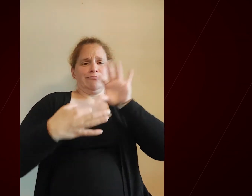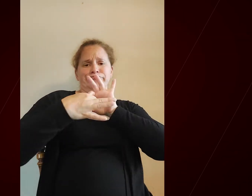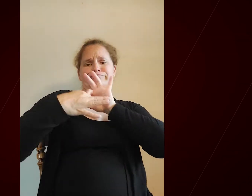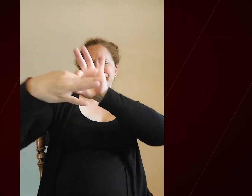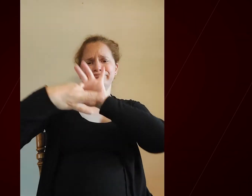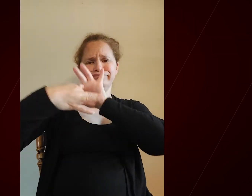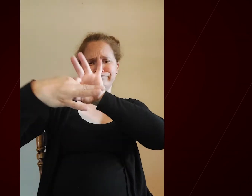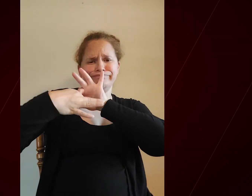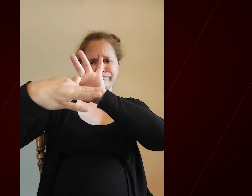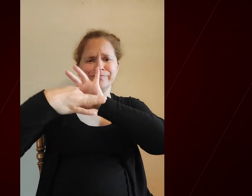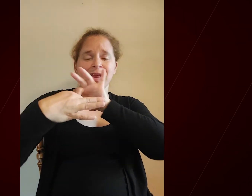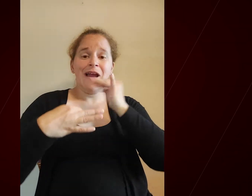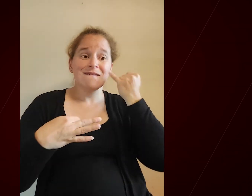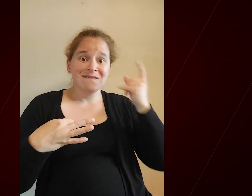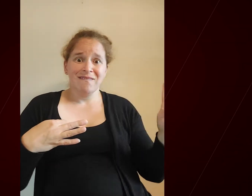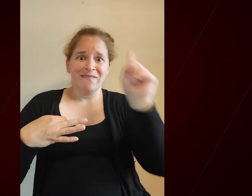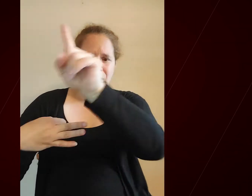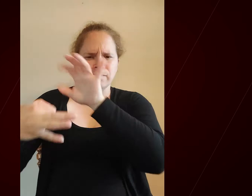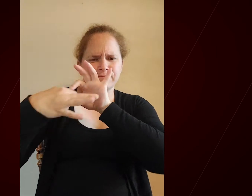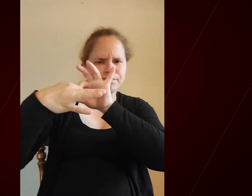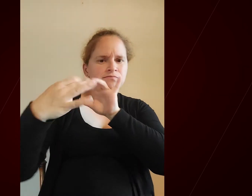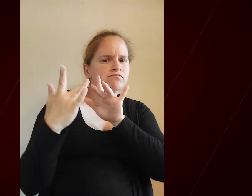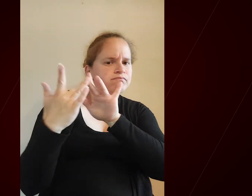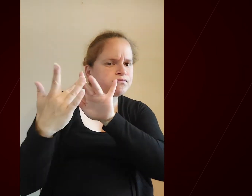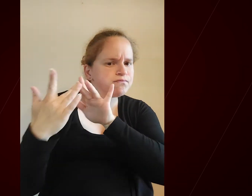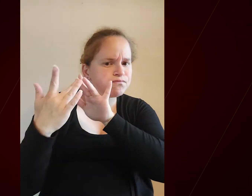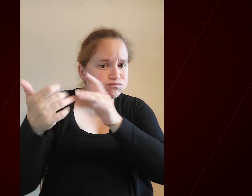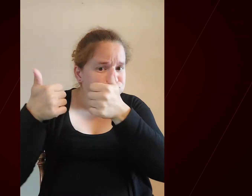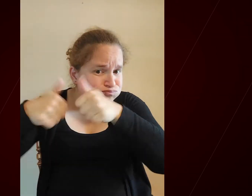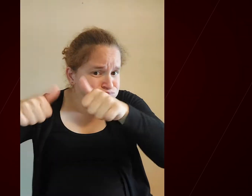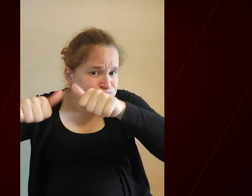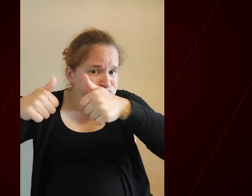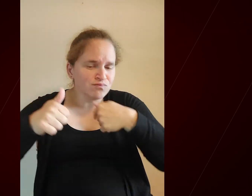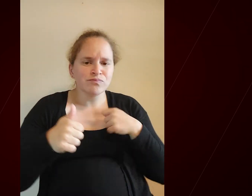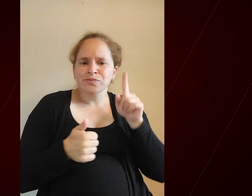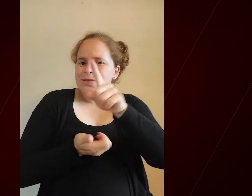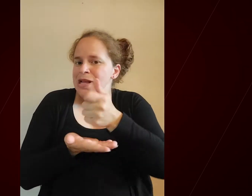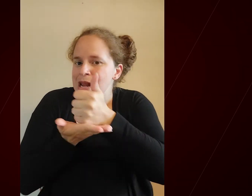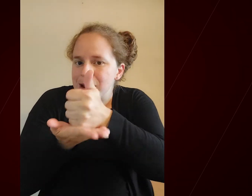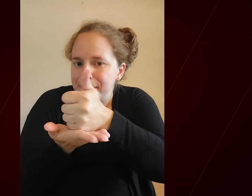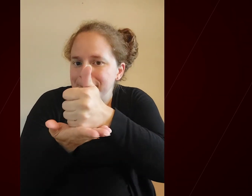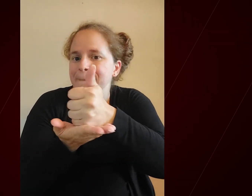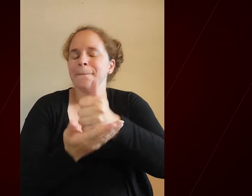we work cooperatively with the shelters so we know what's happening and if we need to go and help.